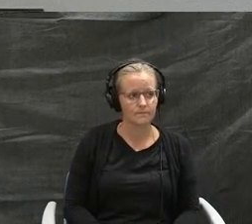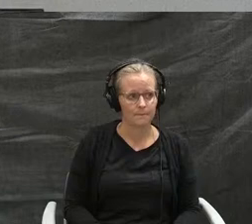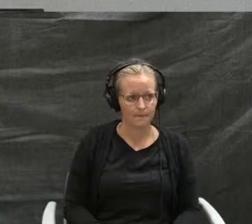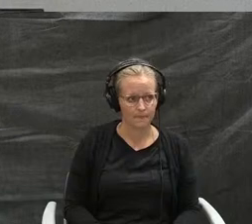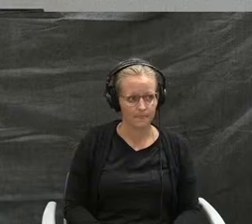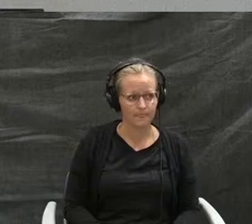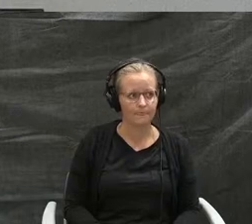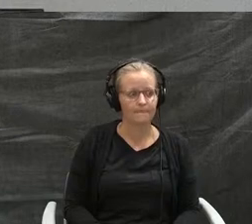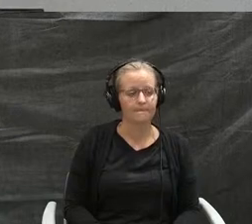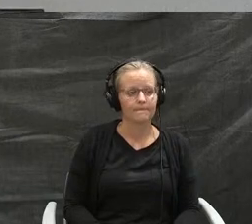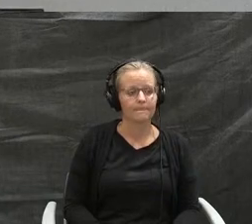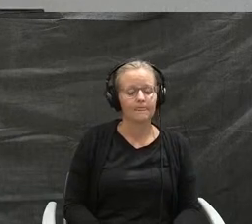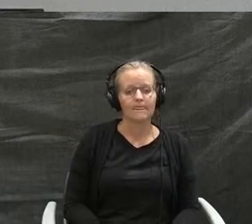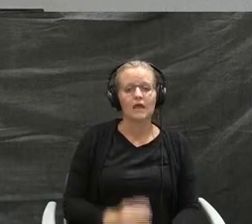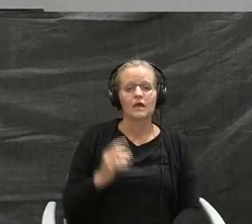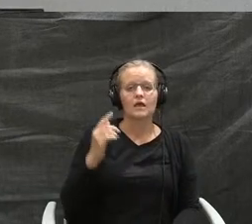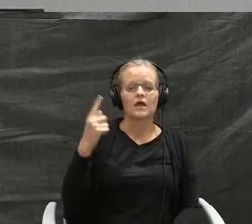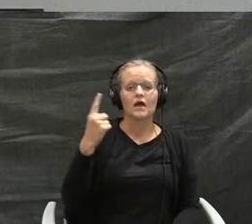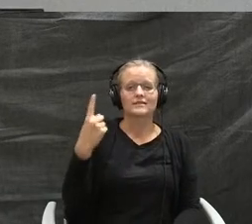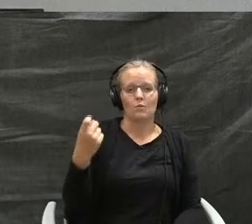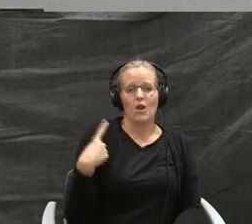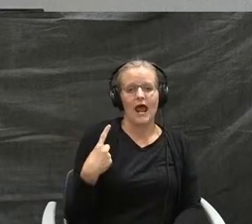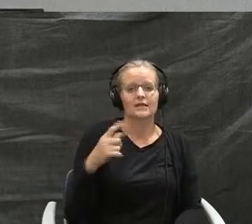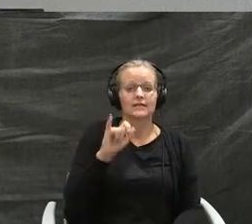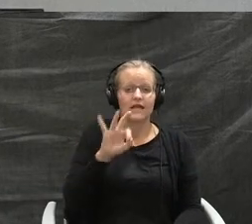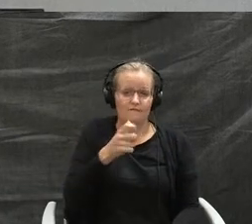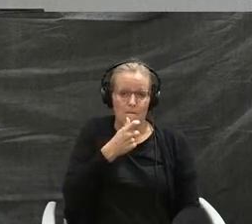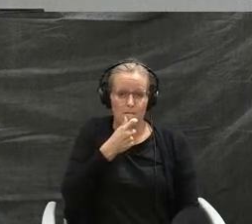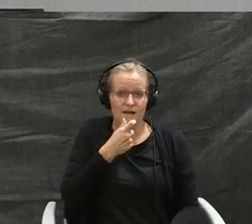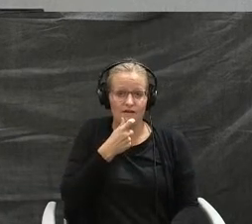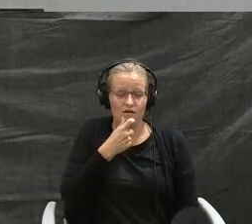There are several different kinds of mass that are